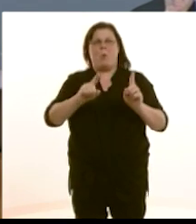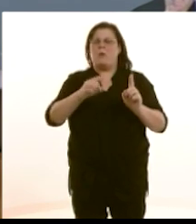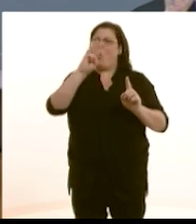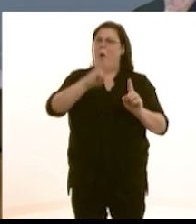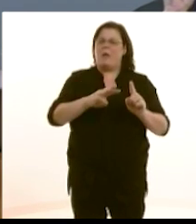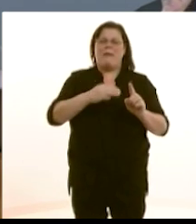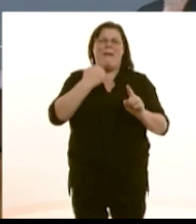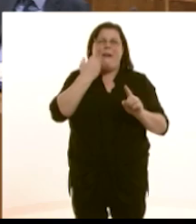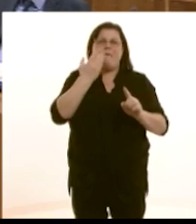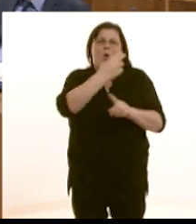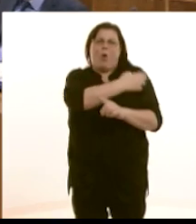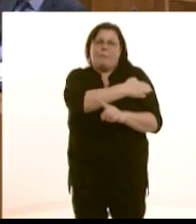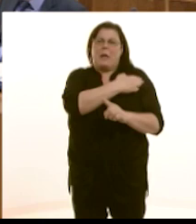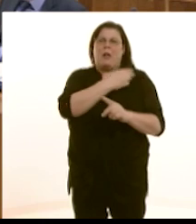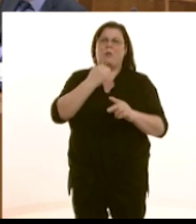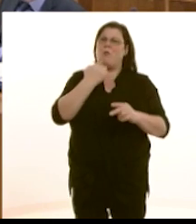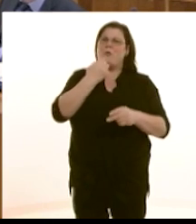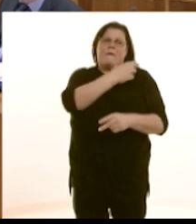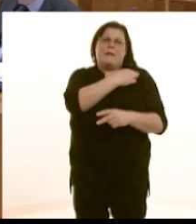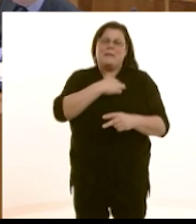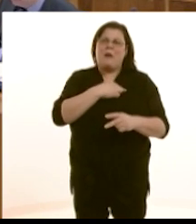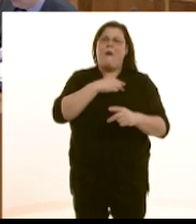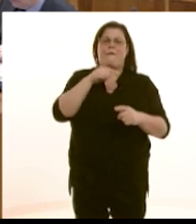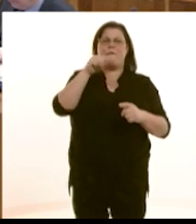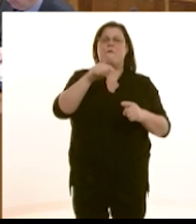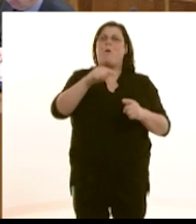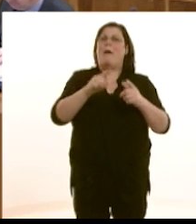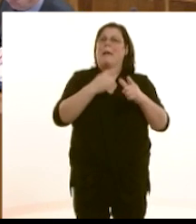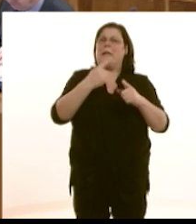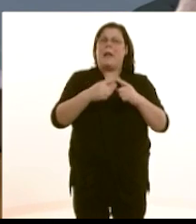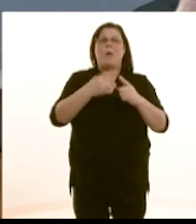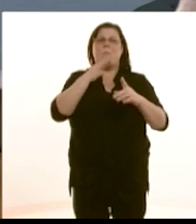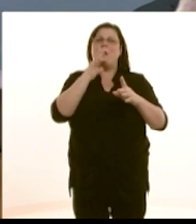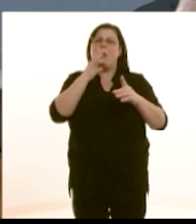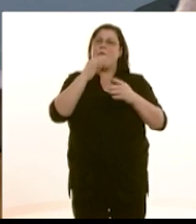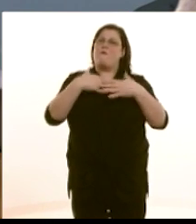freedom of information request that weíve had returned from the health boards across